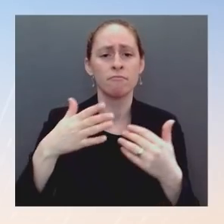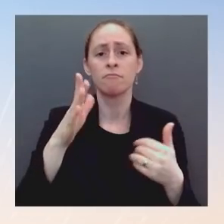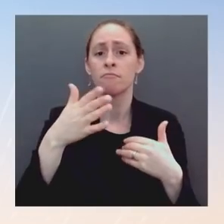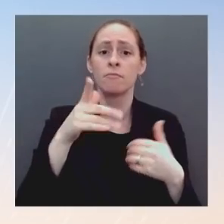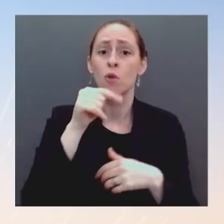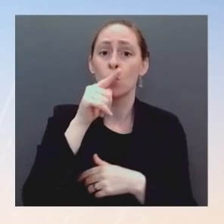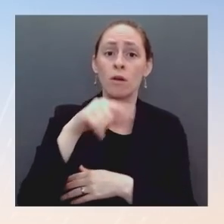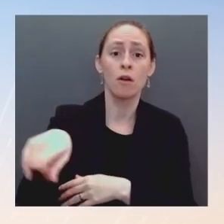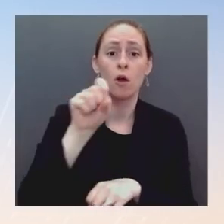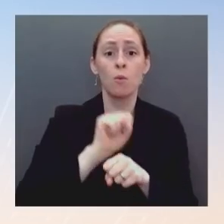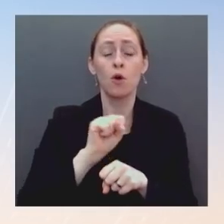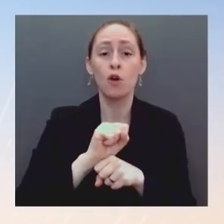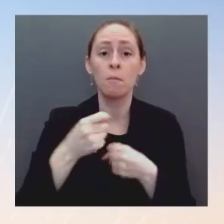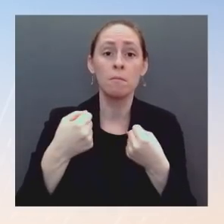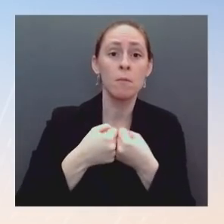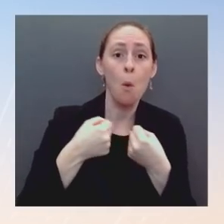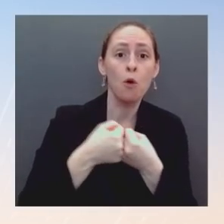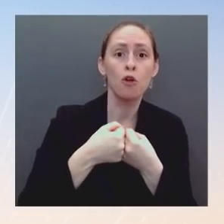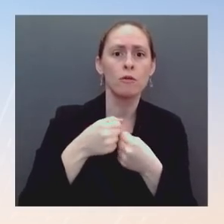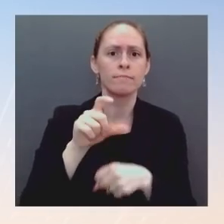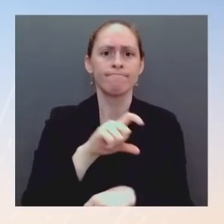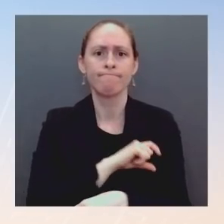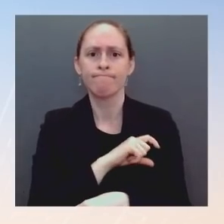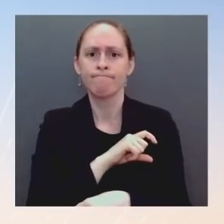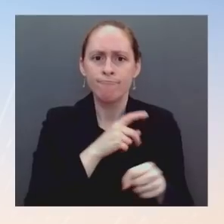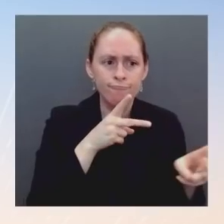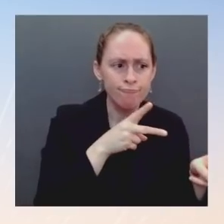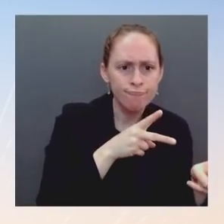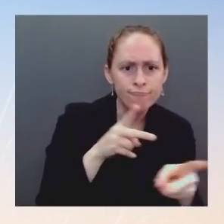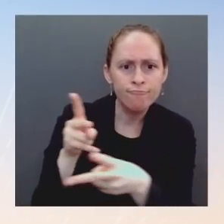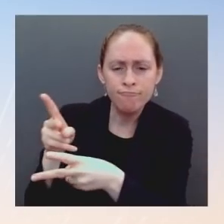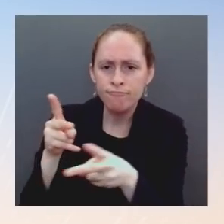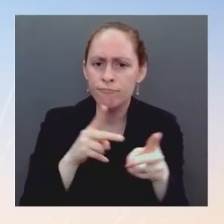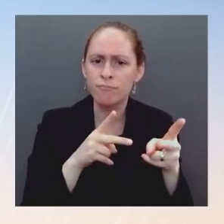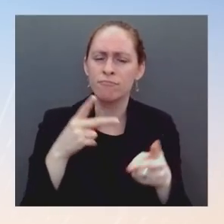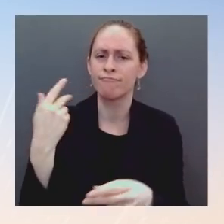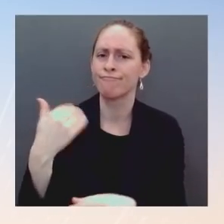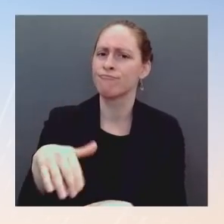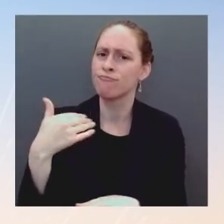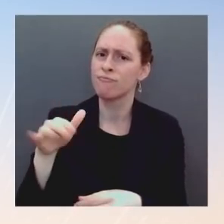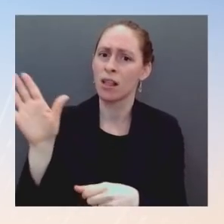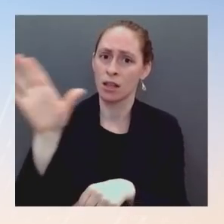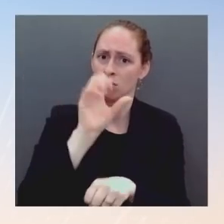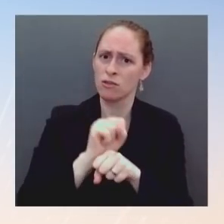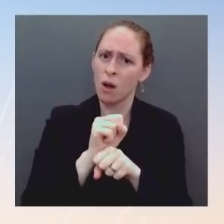I would point you to the Department of Homeland Security, who oversees, of course, the Border Patrol agents, and can see if there's anything --